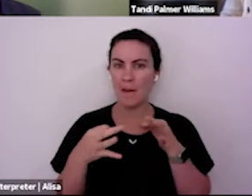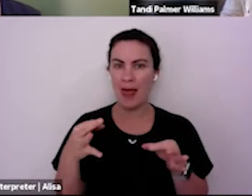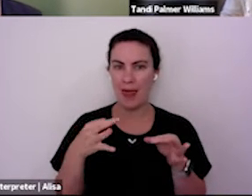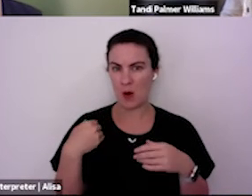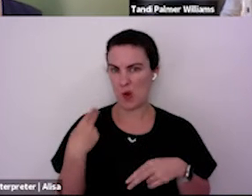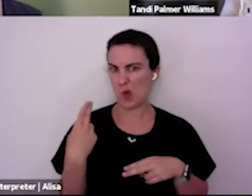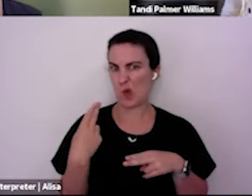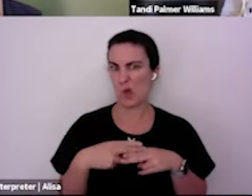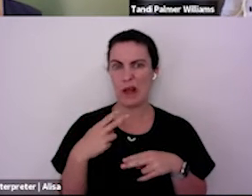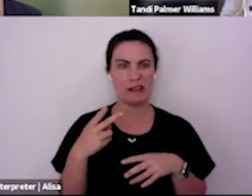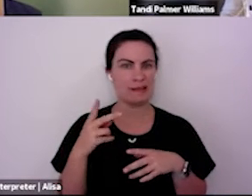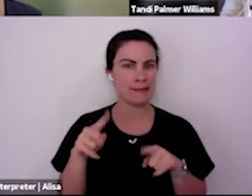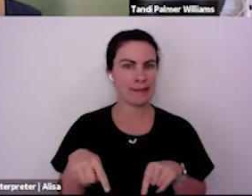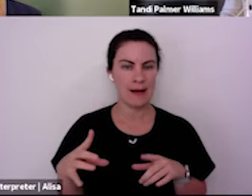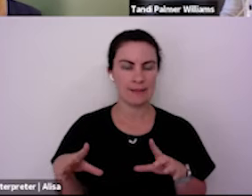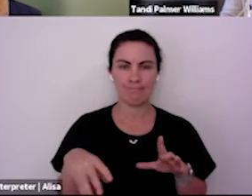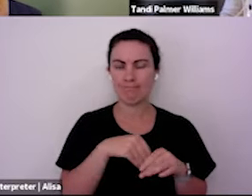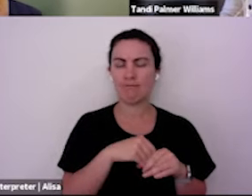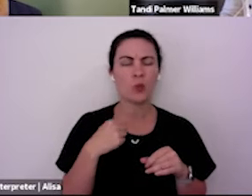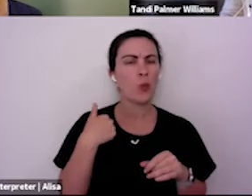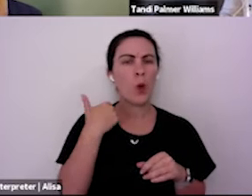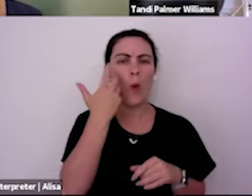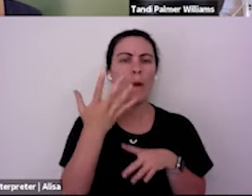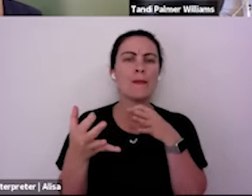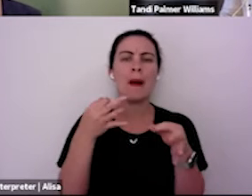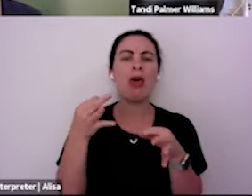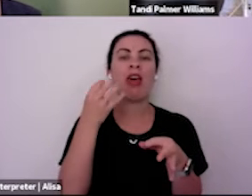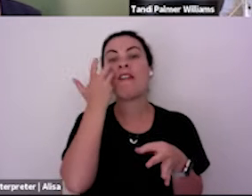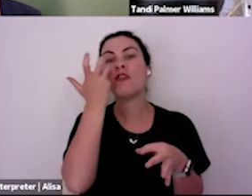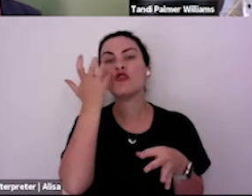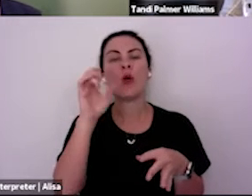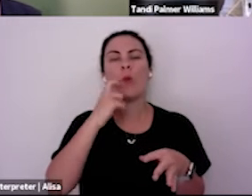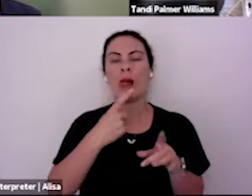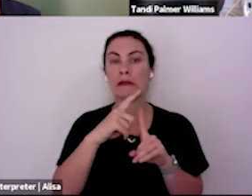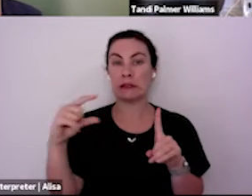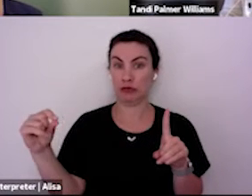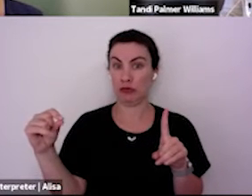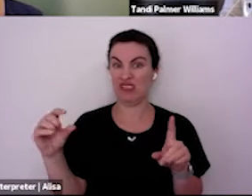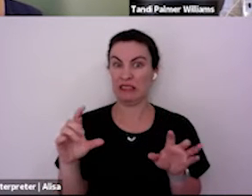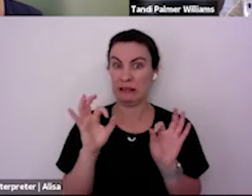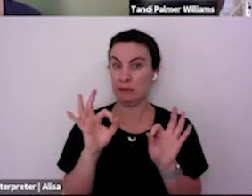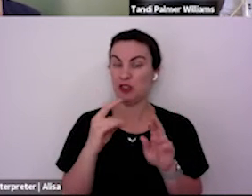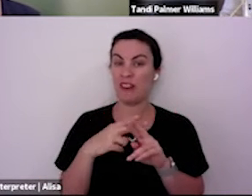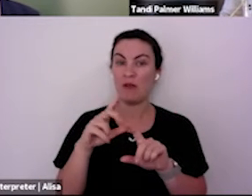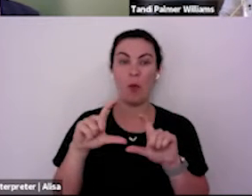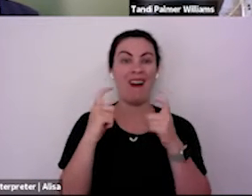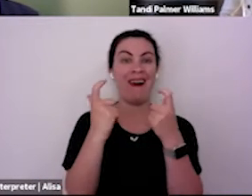We always had ambition to moving to digital, with particularly class delivery, that came together very quickly for us last year.